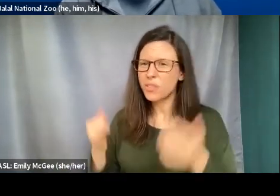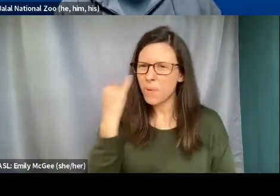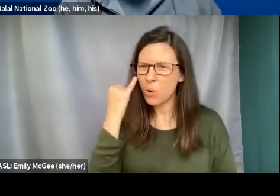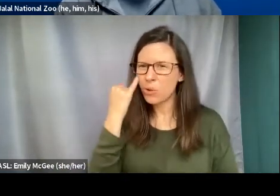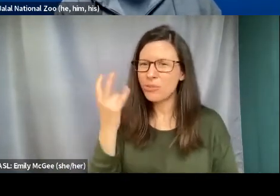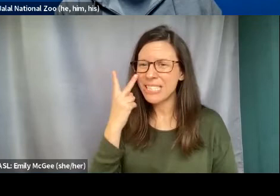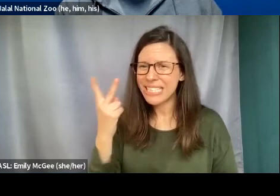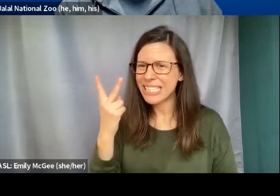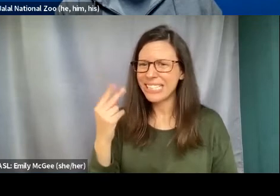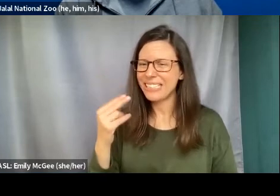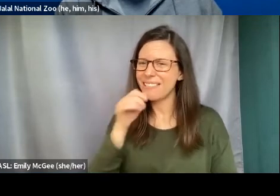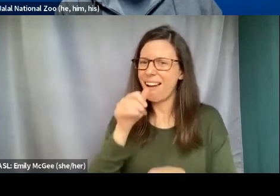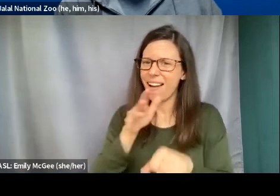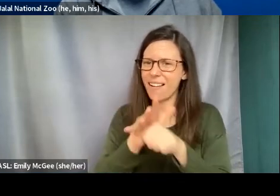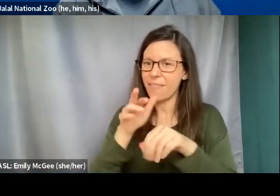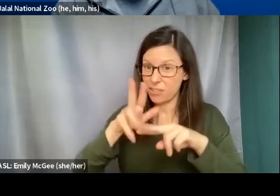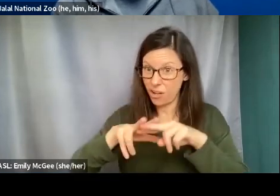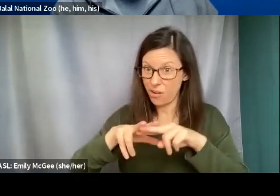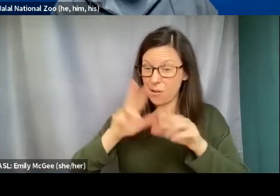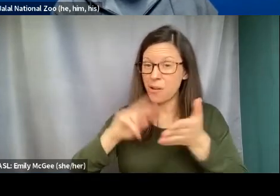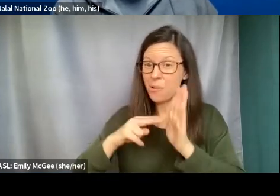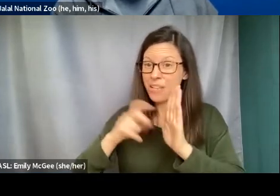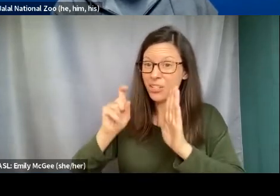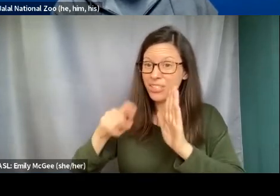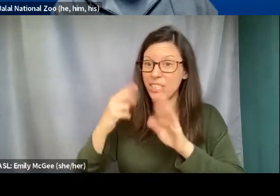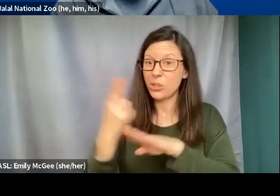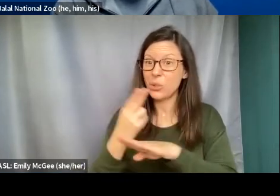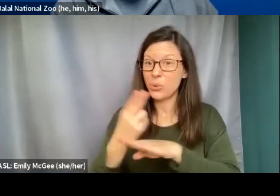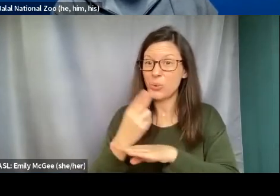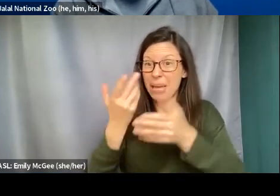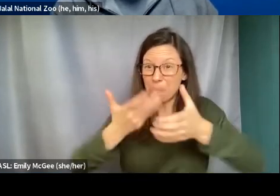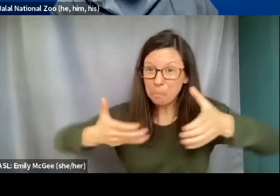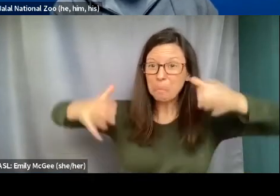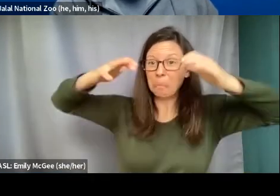when you would maybe need to bring in one of those ones, one ton bags of salt to re-salt the pool?